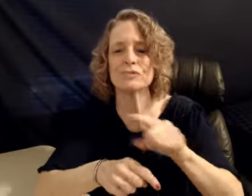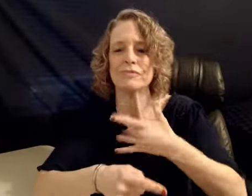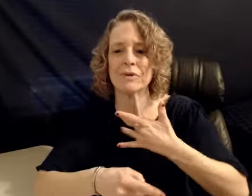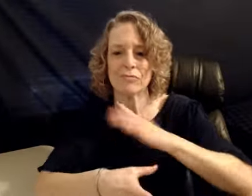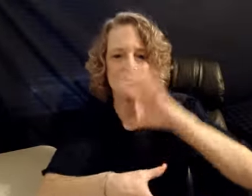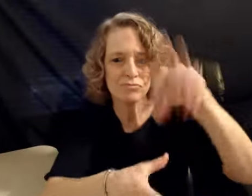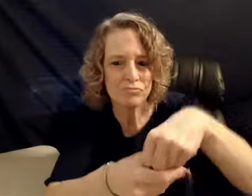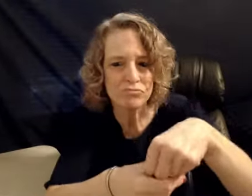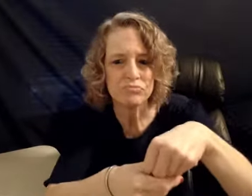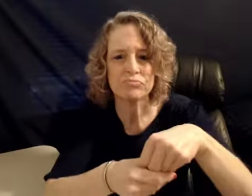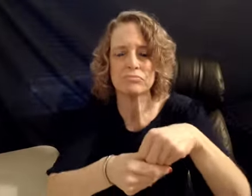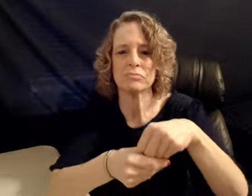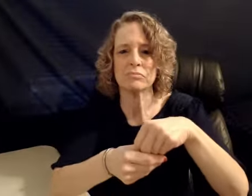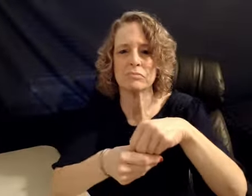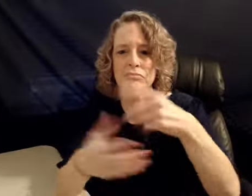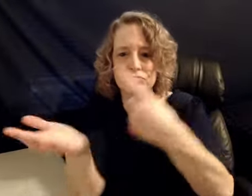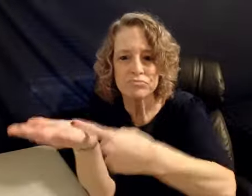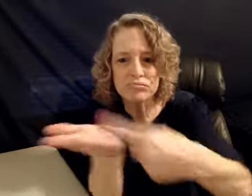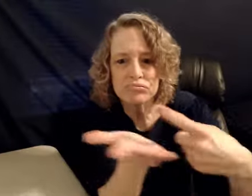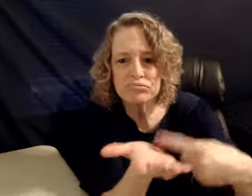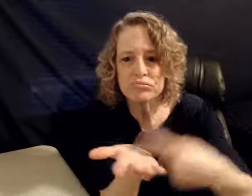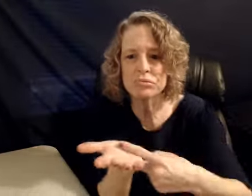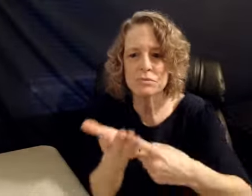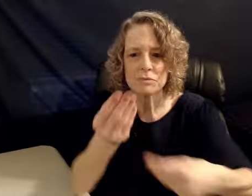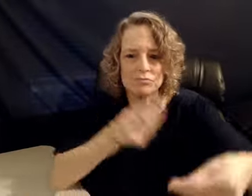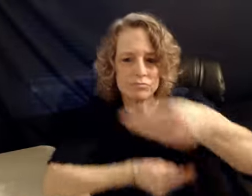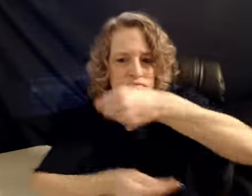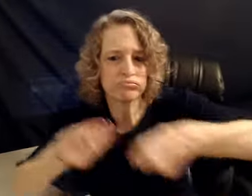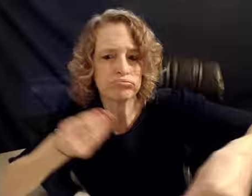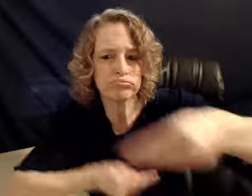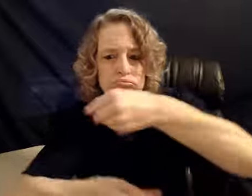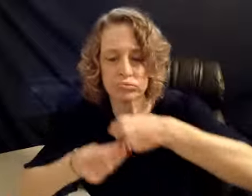and be involved in discussions and depositions.